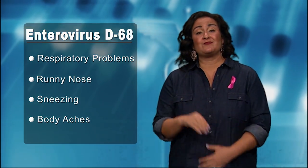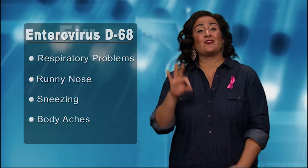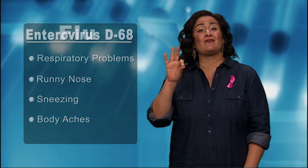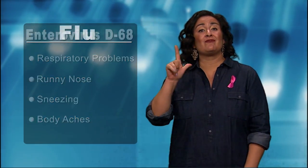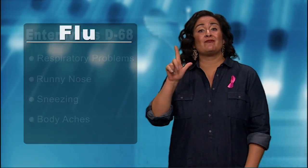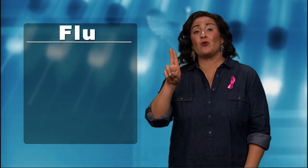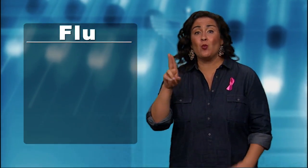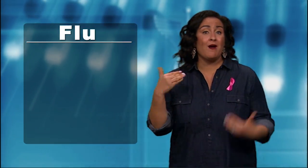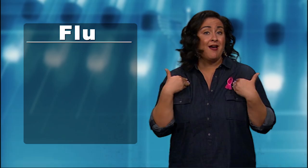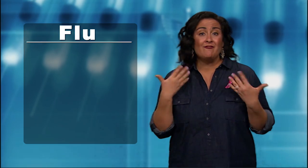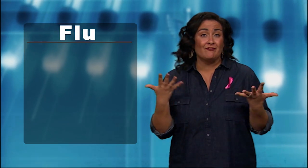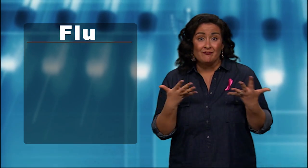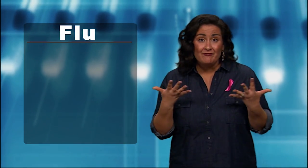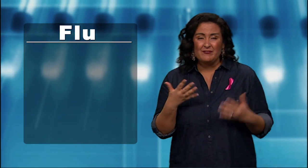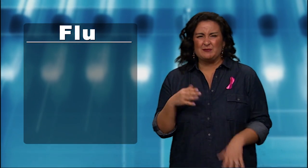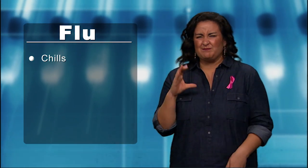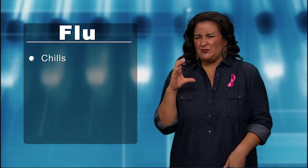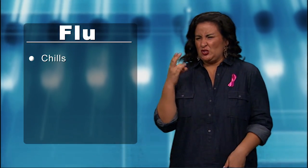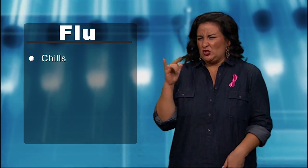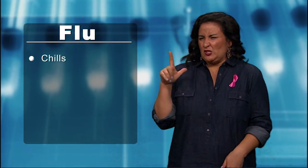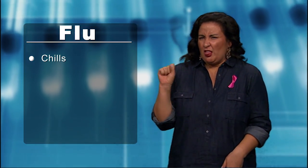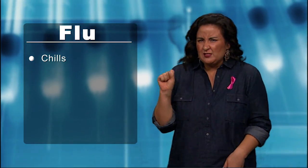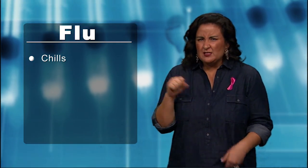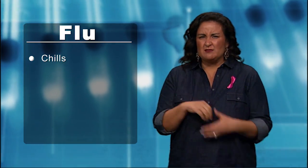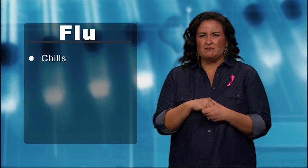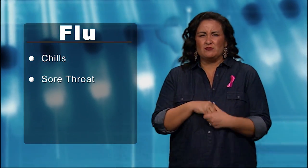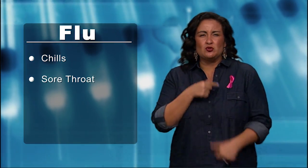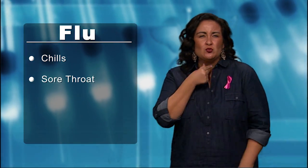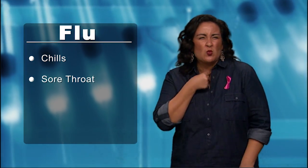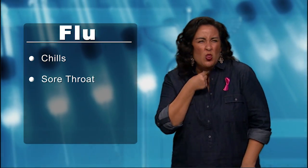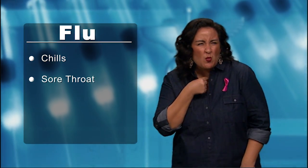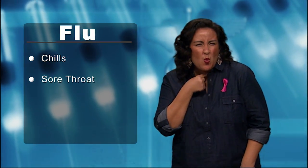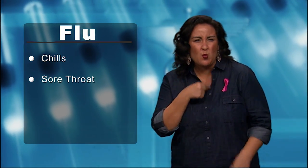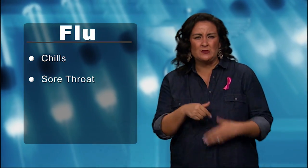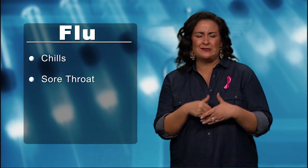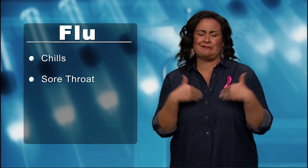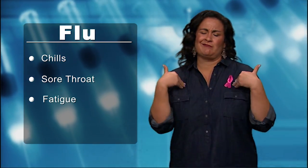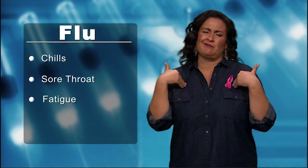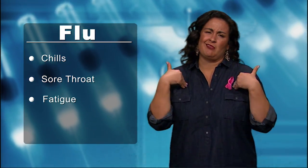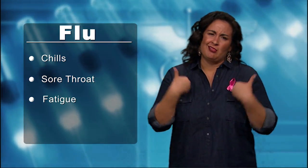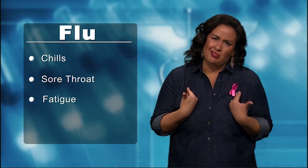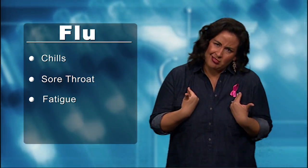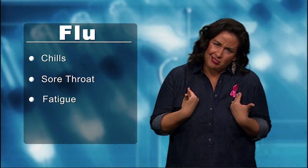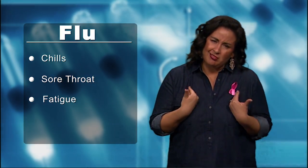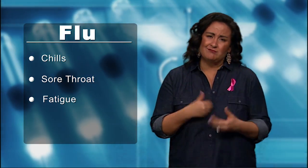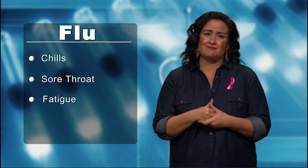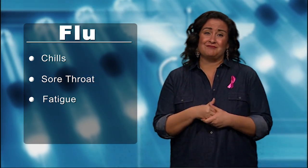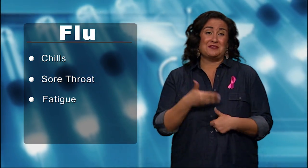The flu comes with: chills a sore throat and you might feel fatigued.